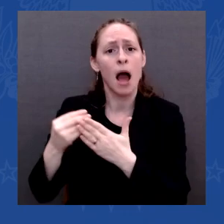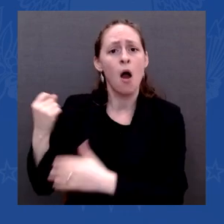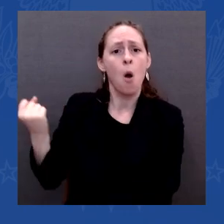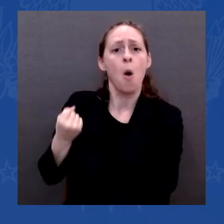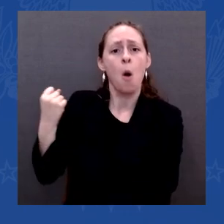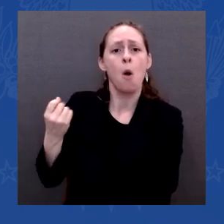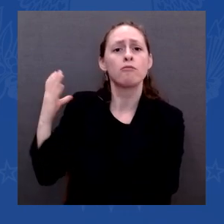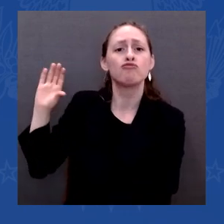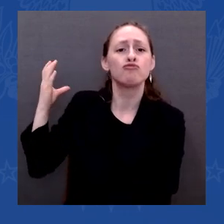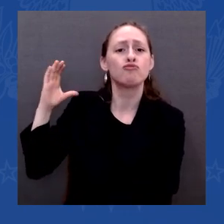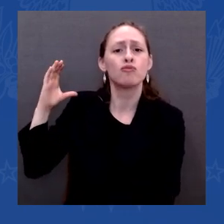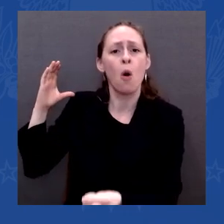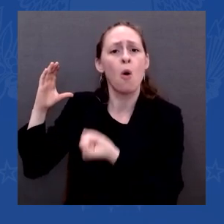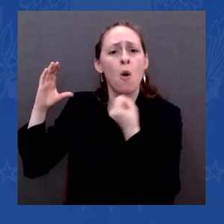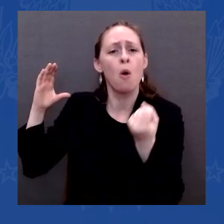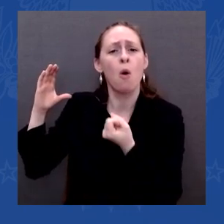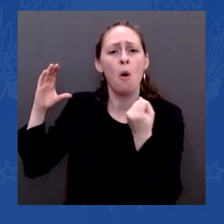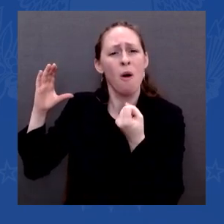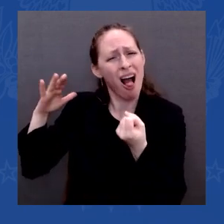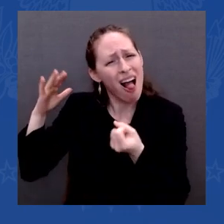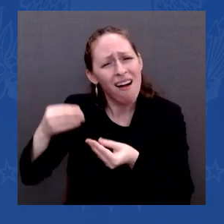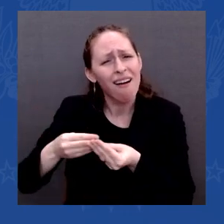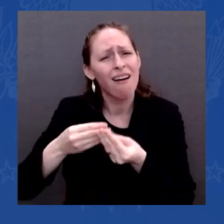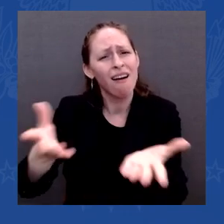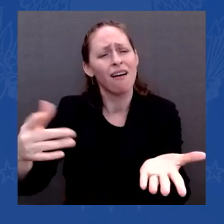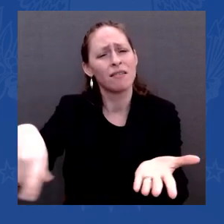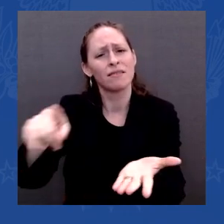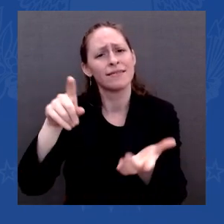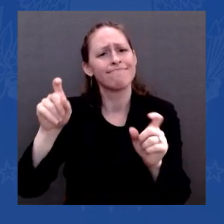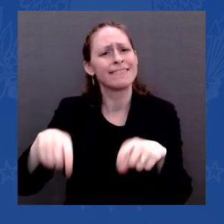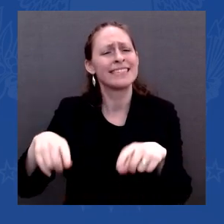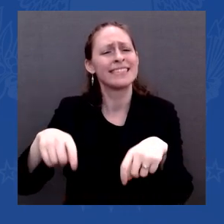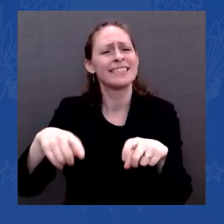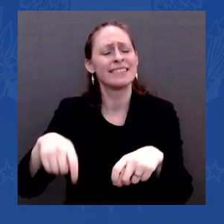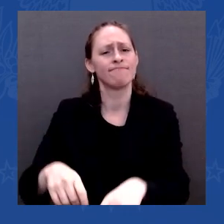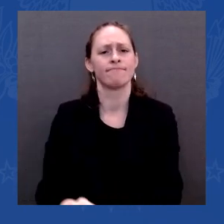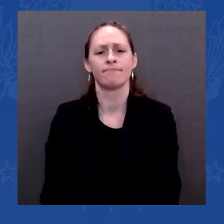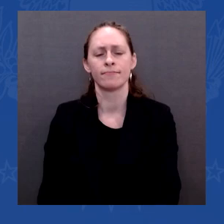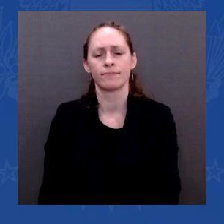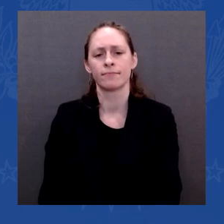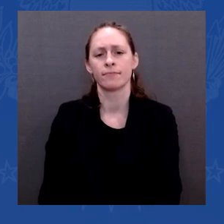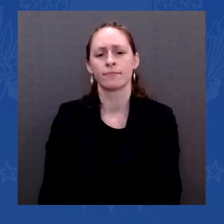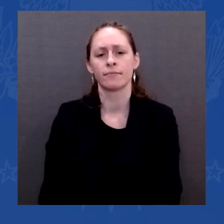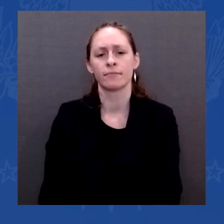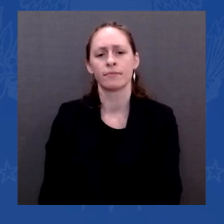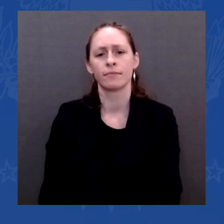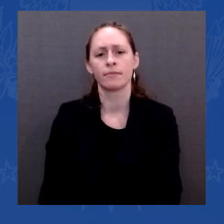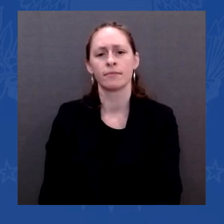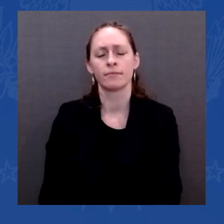I’ve tried to make sure that you don’t have to go past “Go” to get it. It goes directly to the mayors.